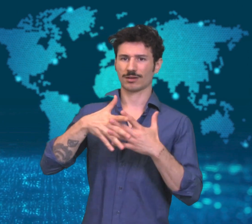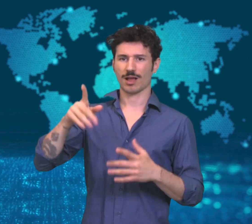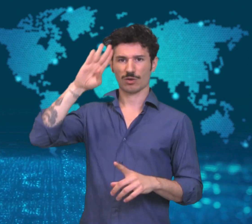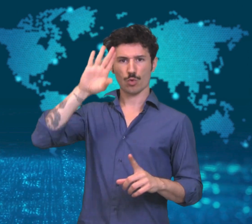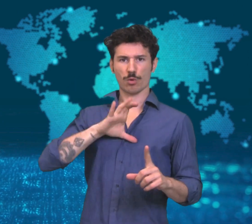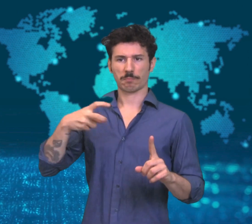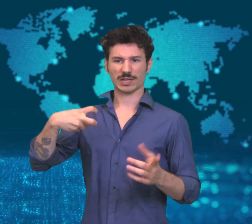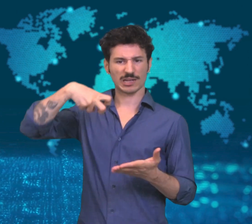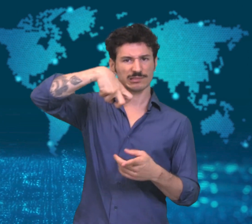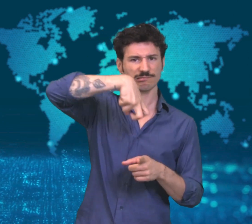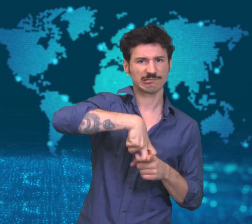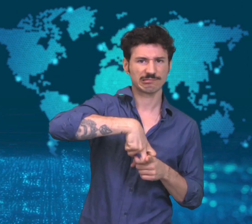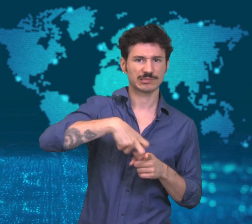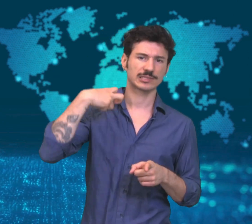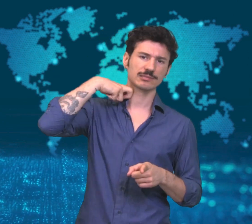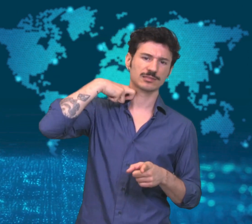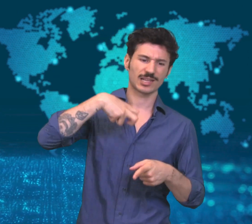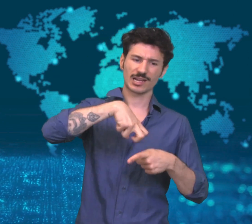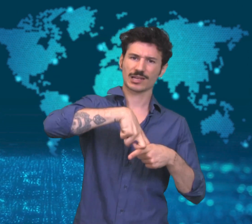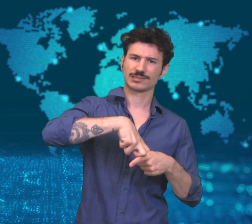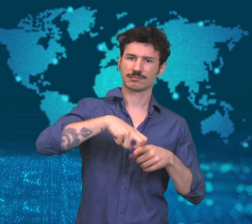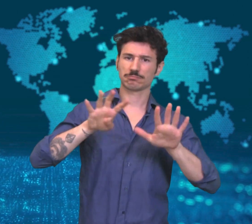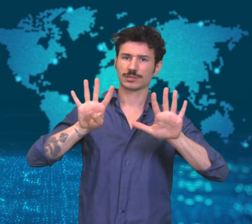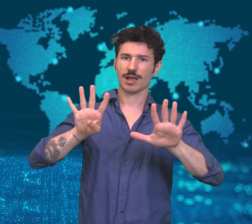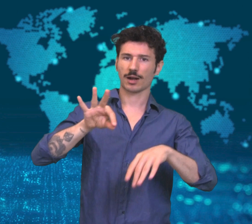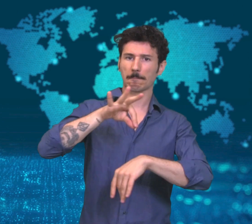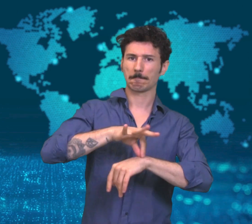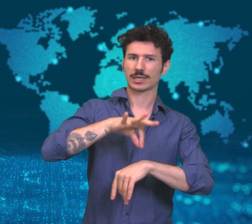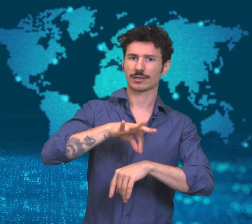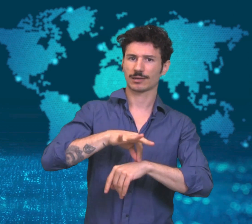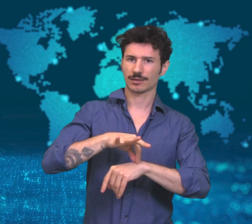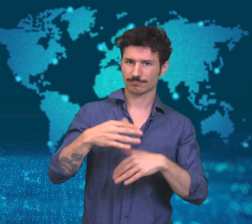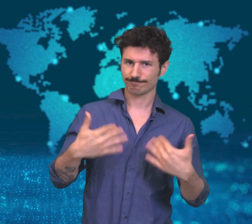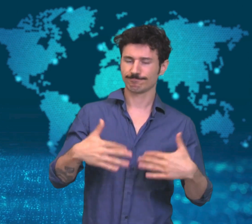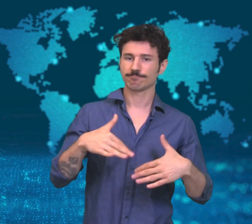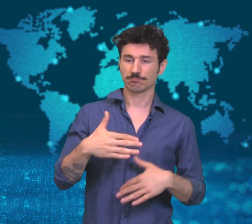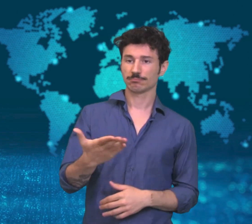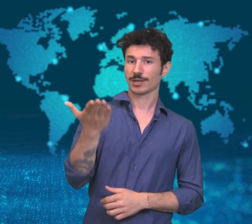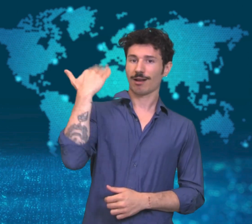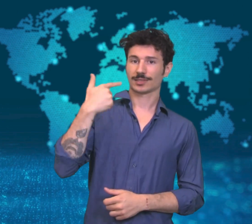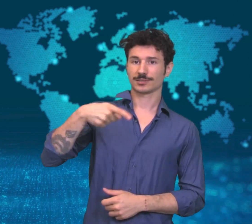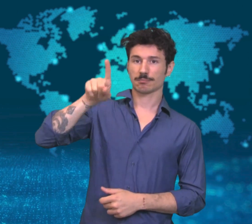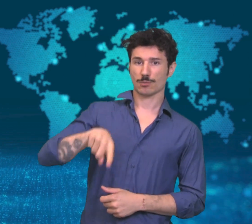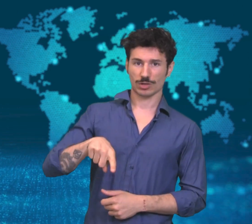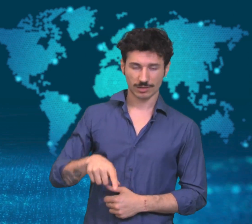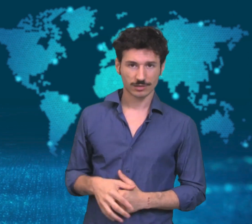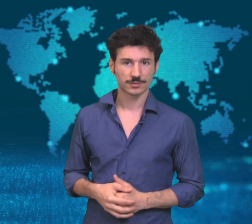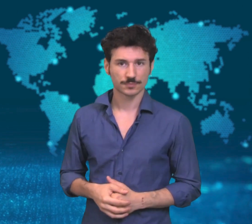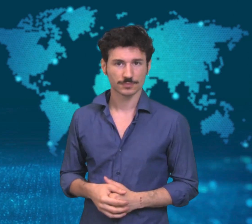knelt on his neck for nearly 9 minutes around one month ago.